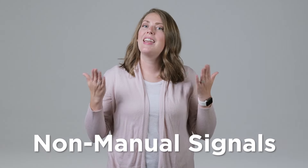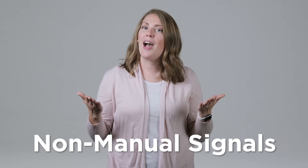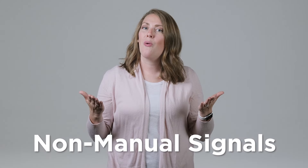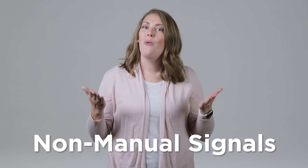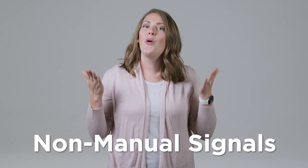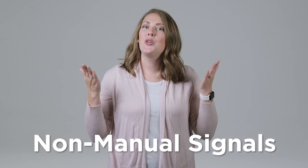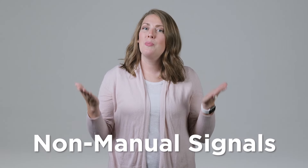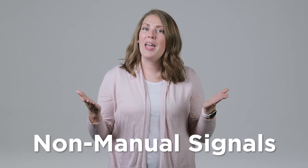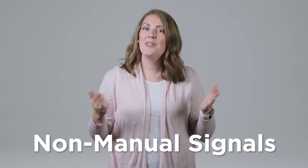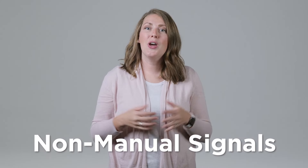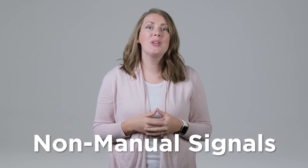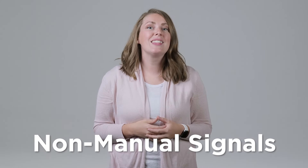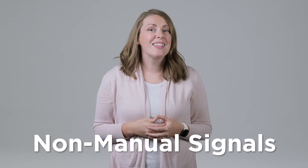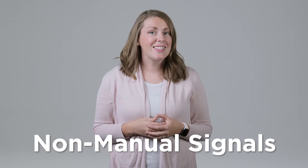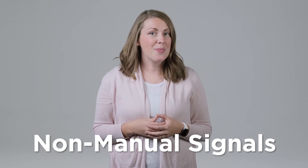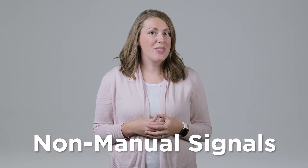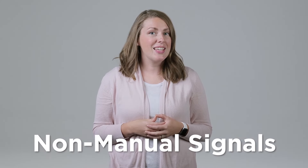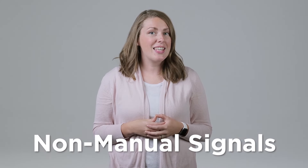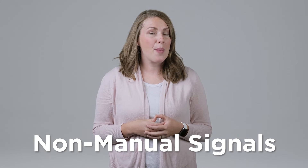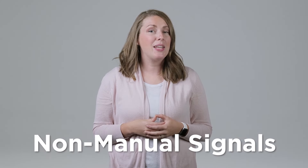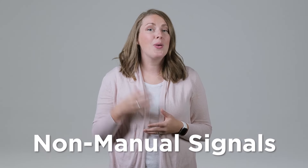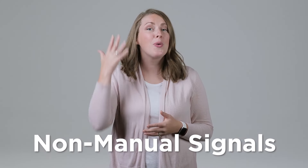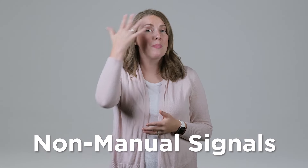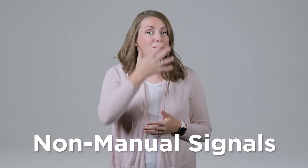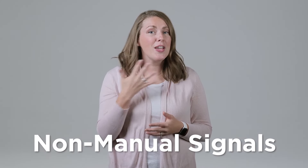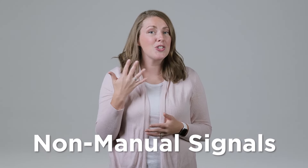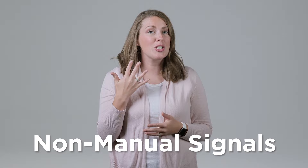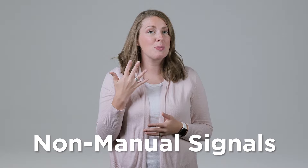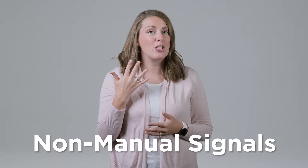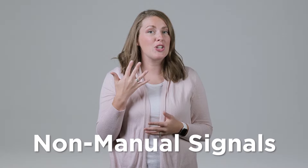Now you may have noticed something is happening with my facial expression.